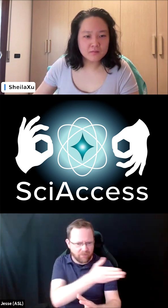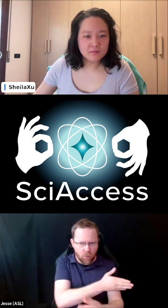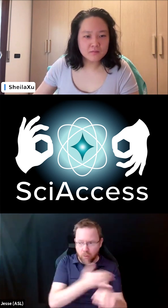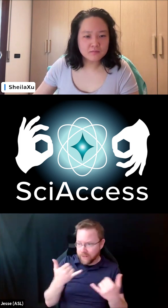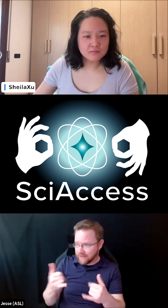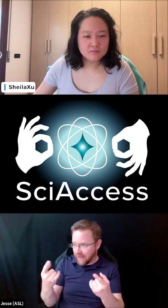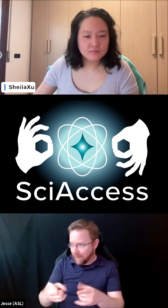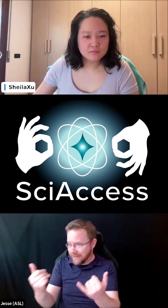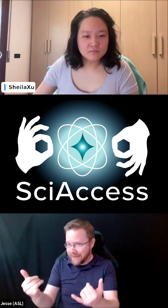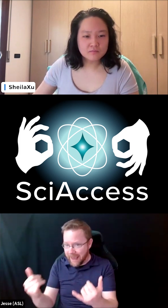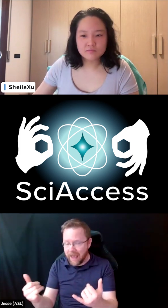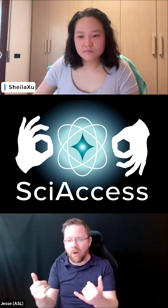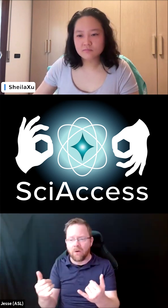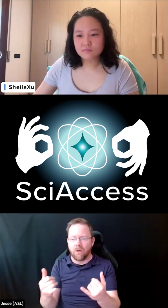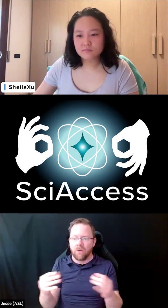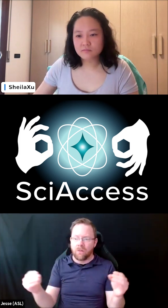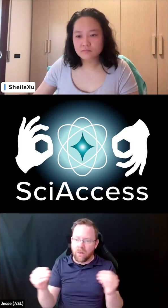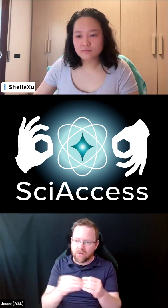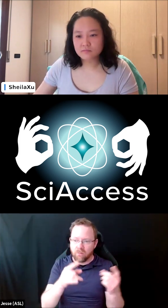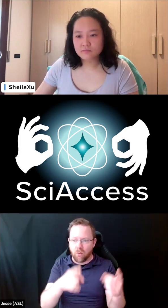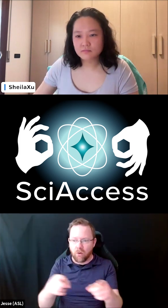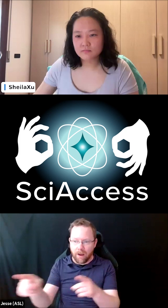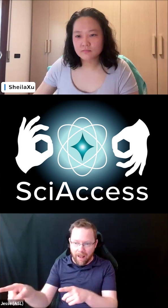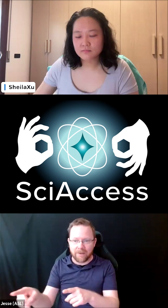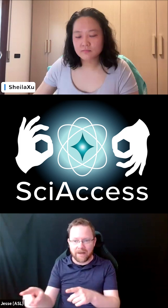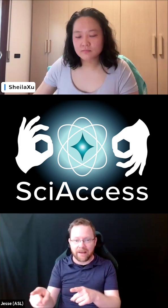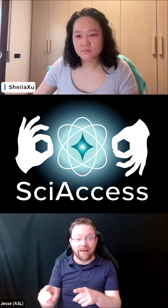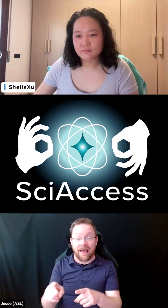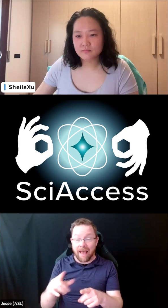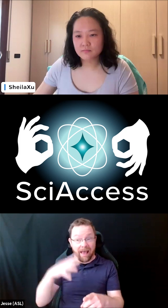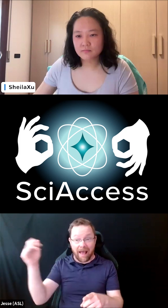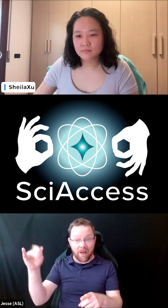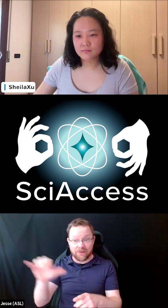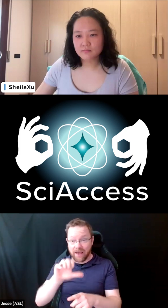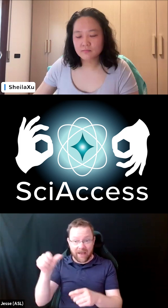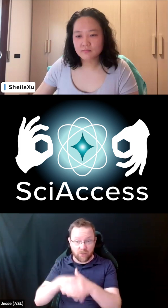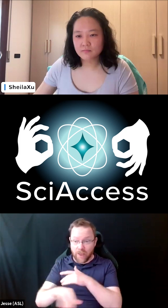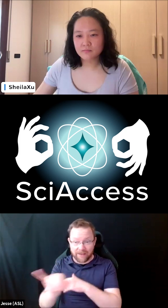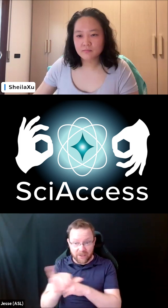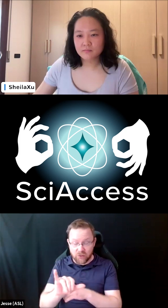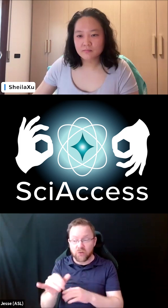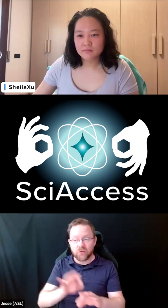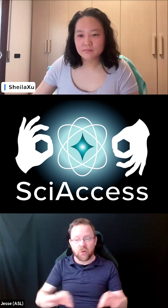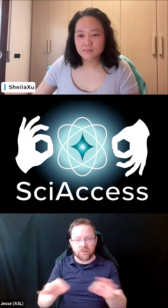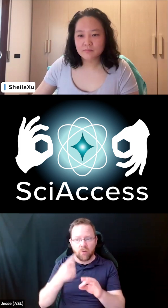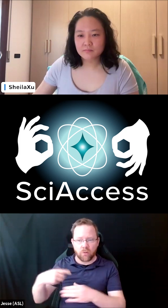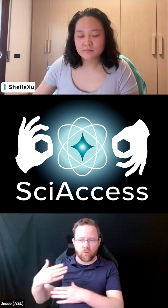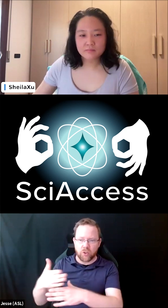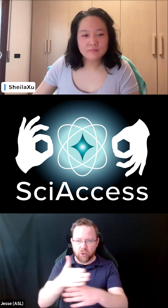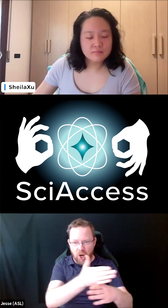it's important that we all share information and learn from one another and share information in a central place